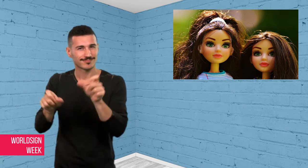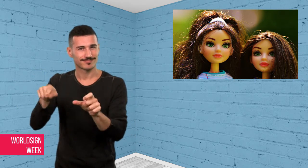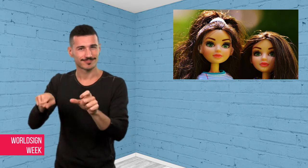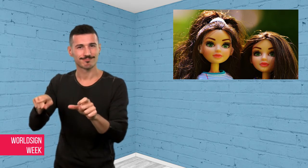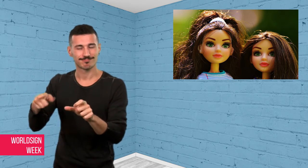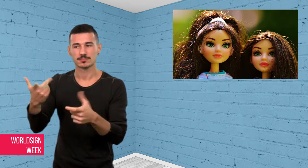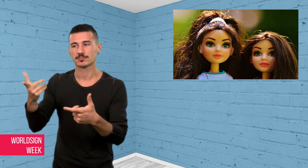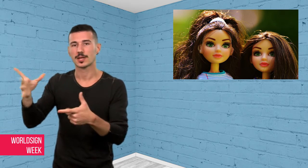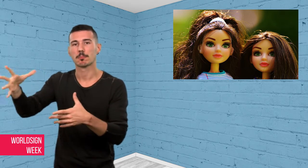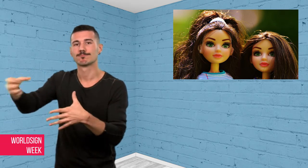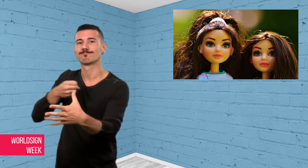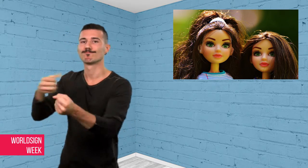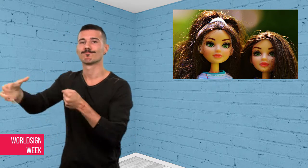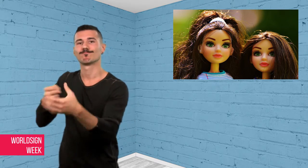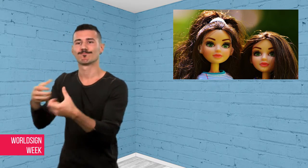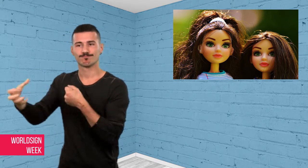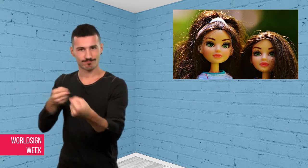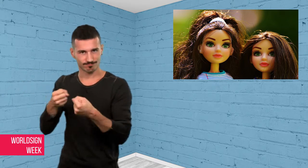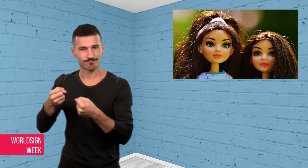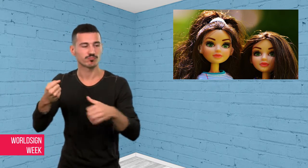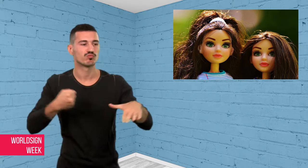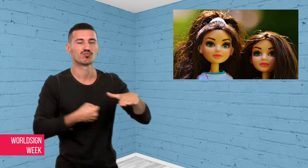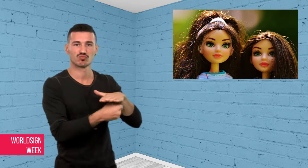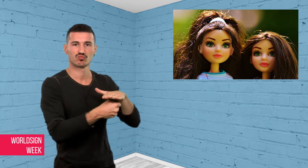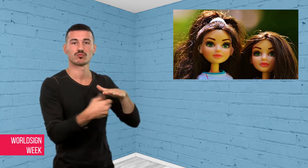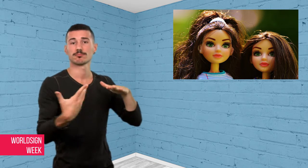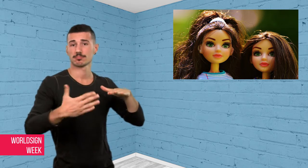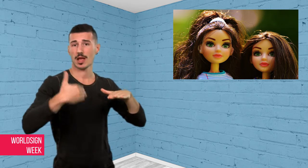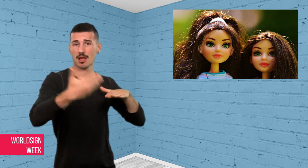sweatshops or as sex workers.